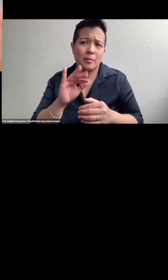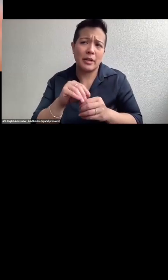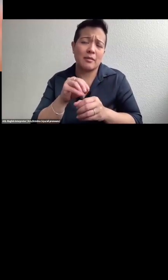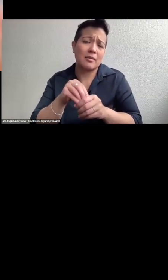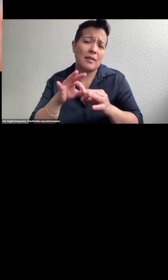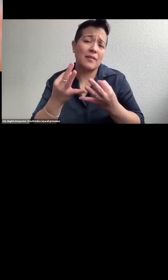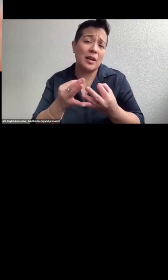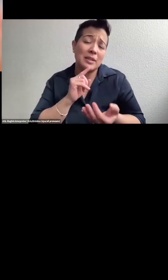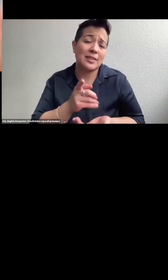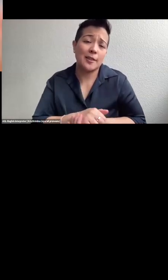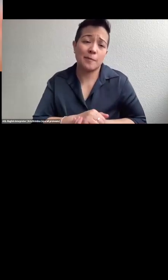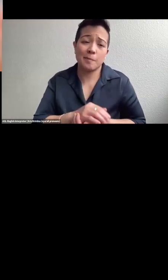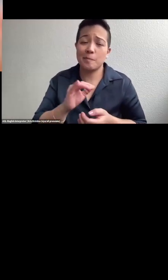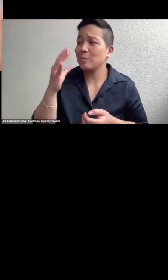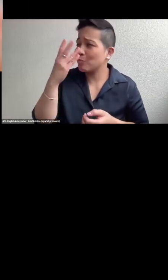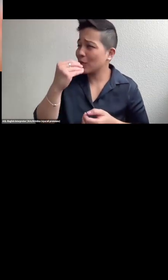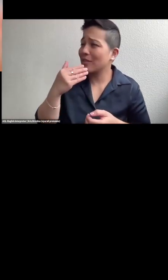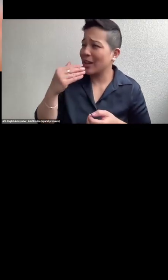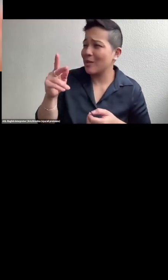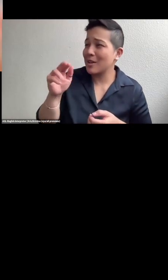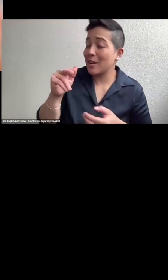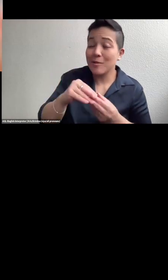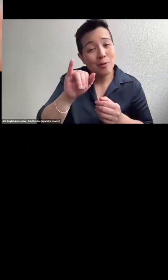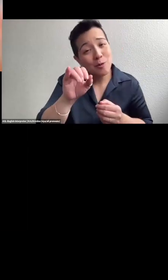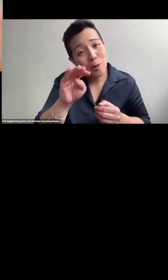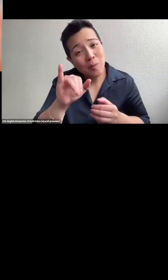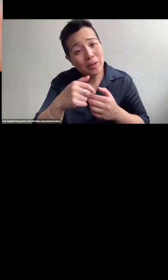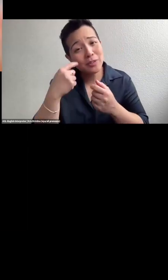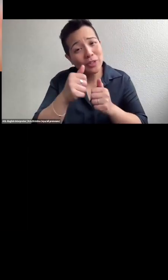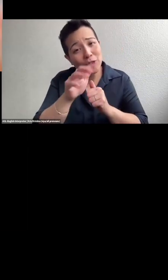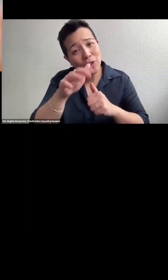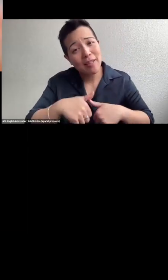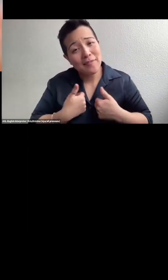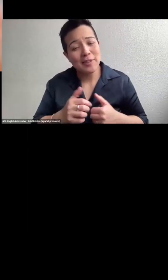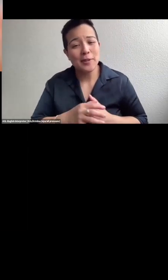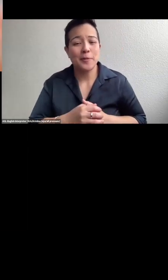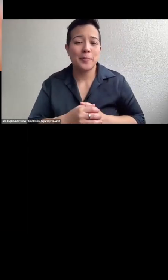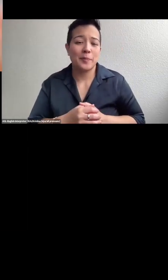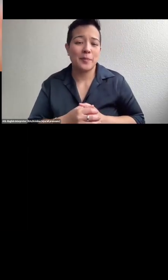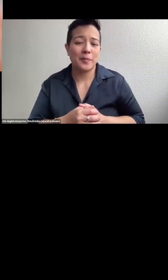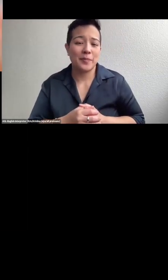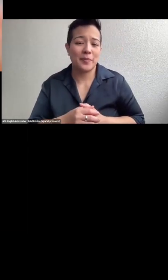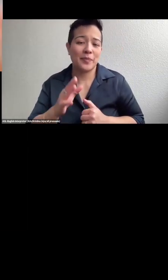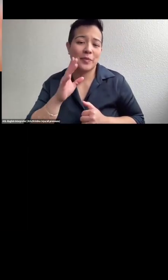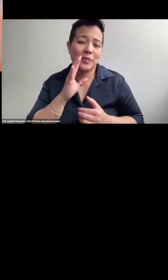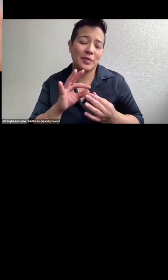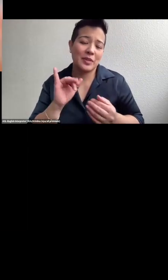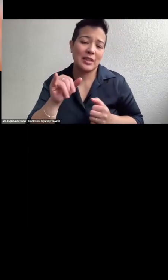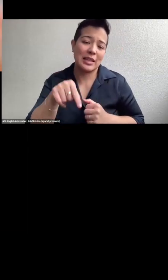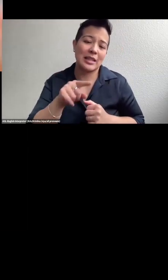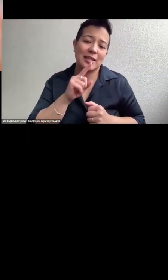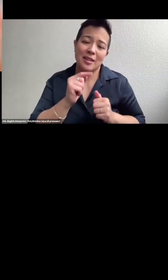Beautiful. Thank you. Yomi, how has it changed your life? I would say that this is the most blissed